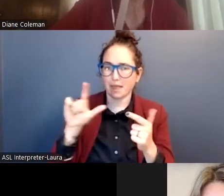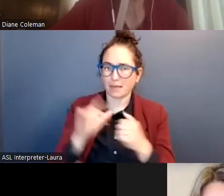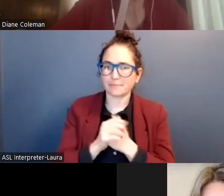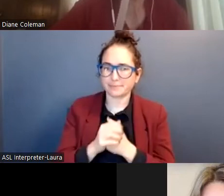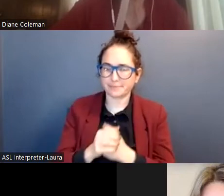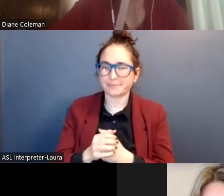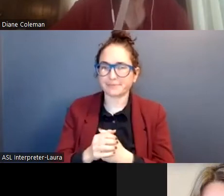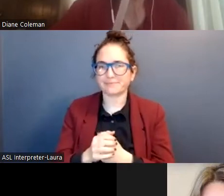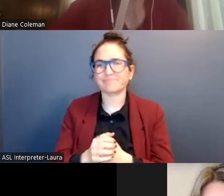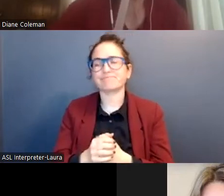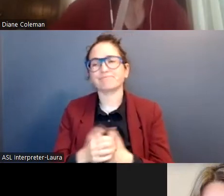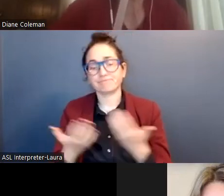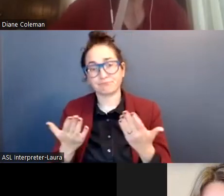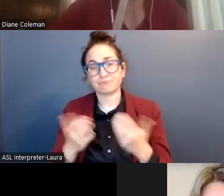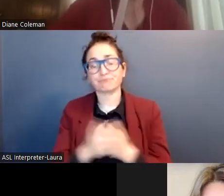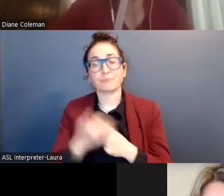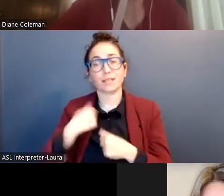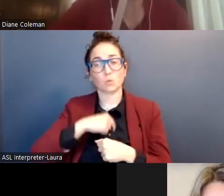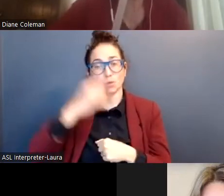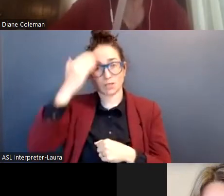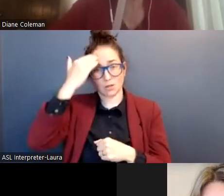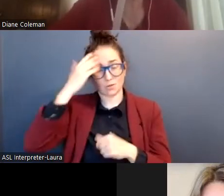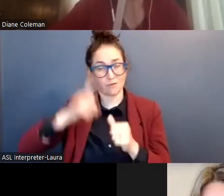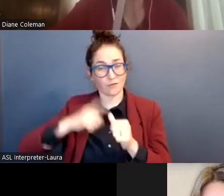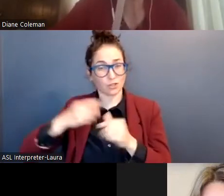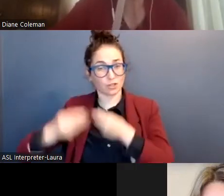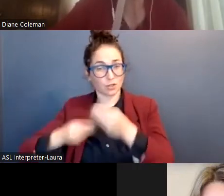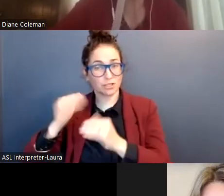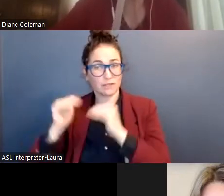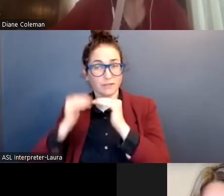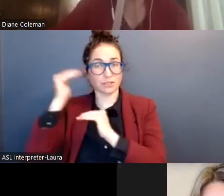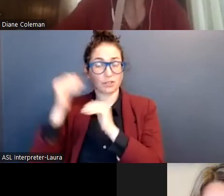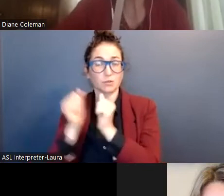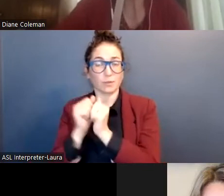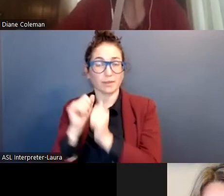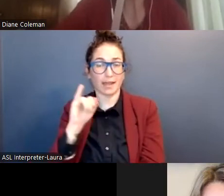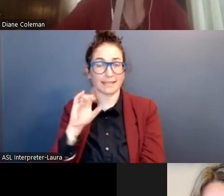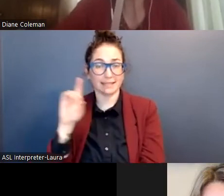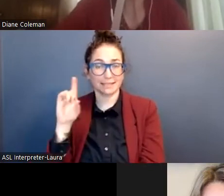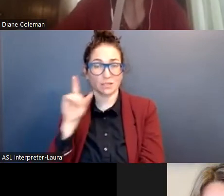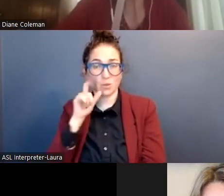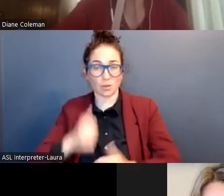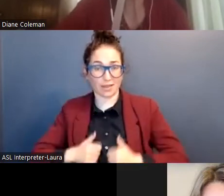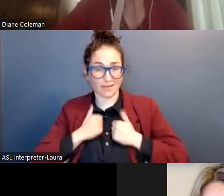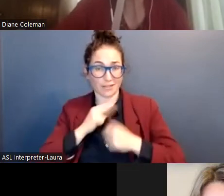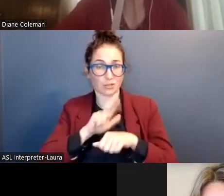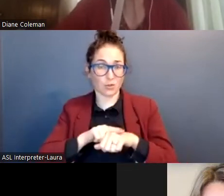Julie Snyder: As we know, this is the first generation of adults with IDD who are living in normal lifespan, and will